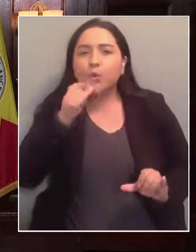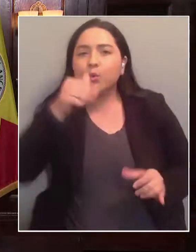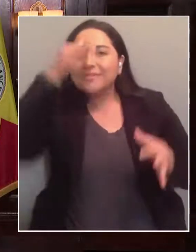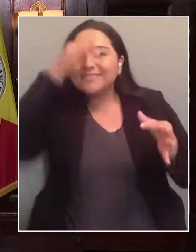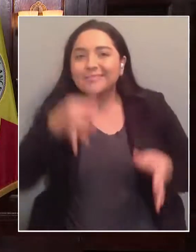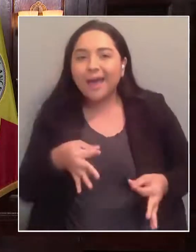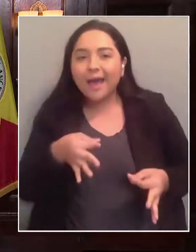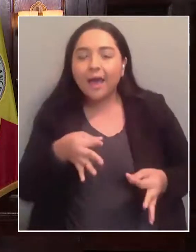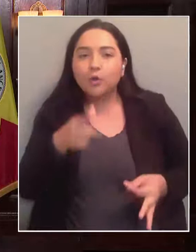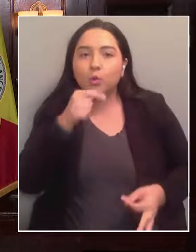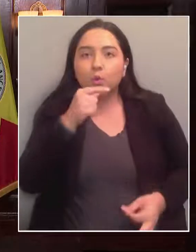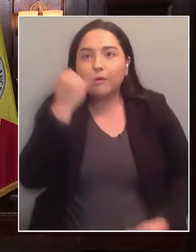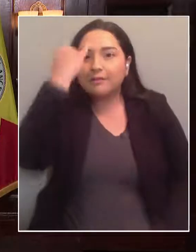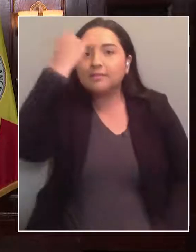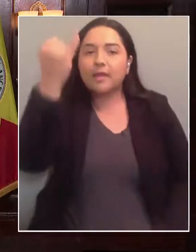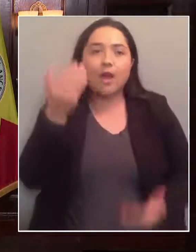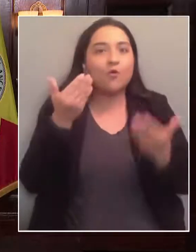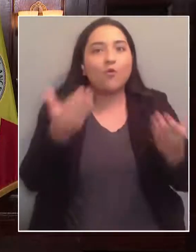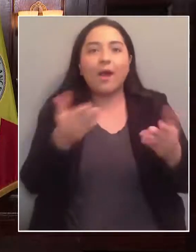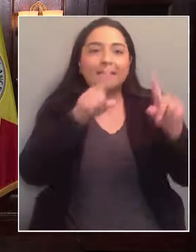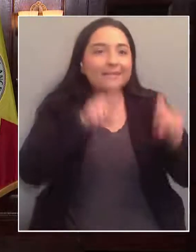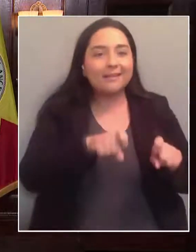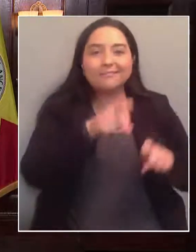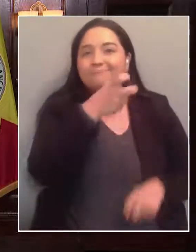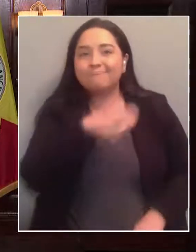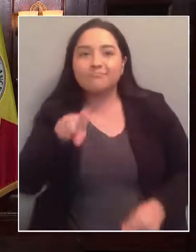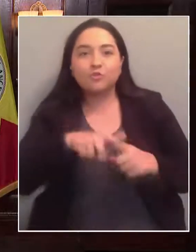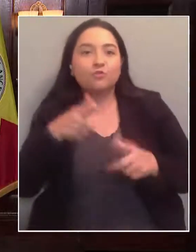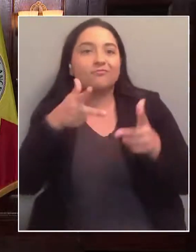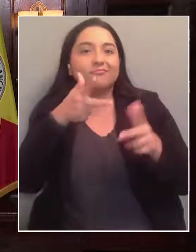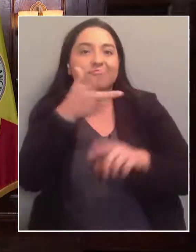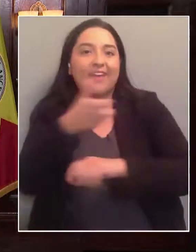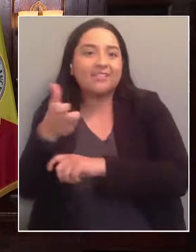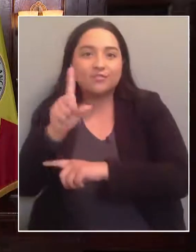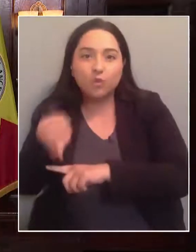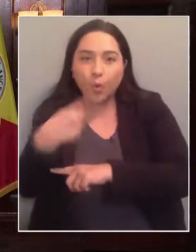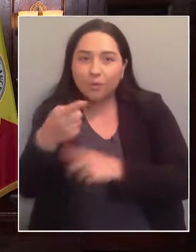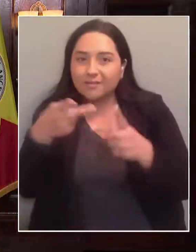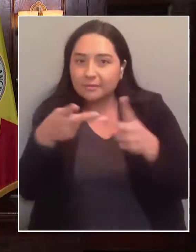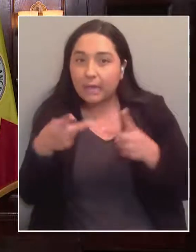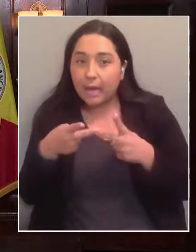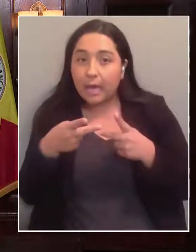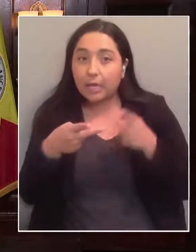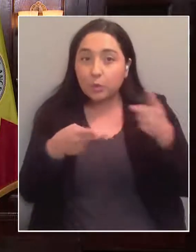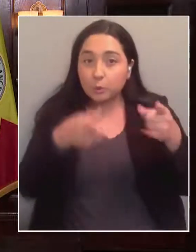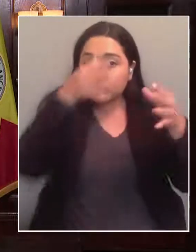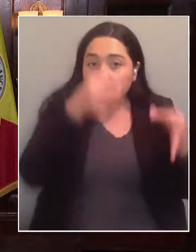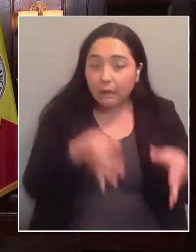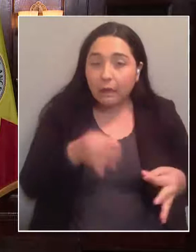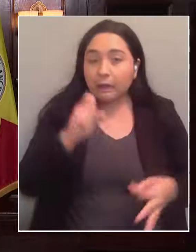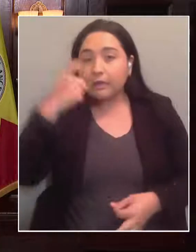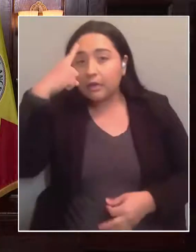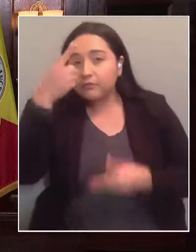DECISION WAS IT TO BEING A VACCINATION ONLY SITE? WAS THIS AN INITIATIVE FROM YOU